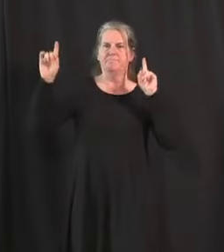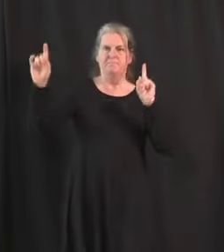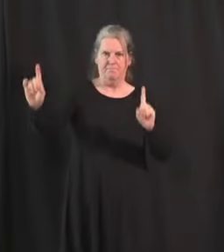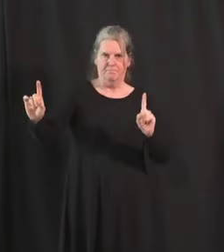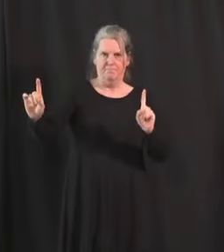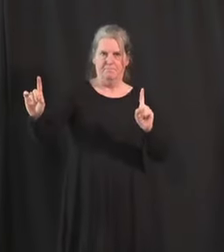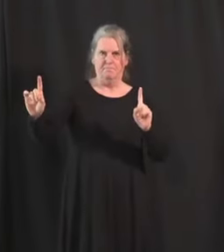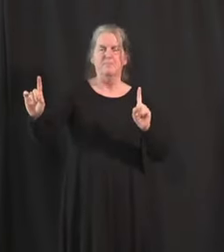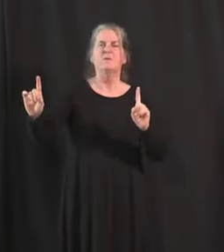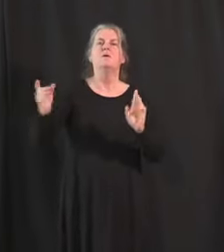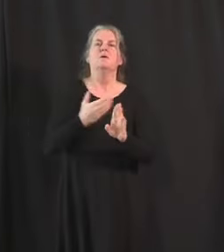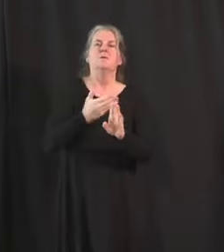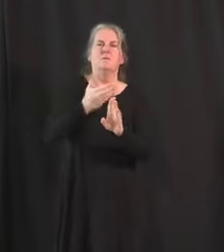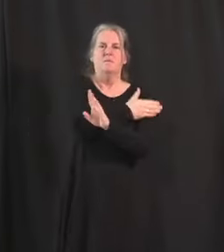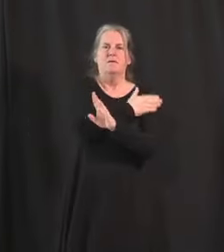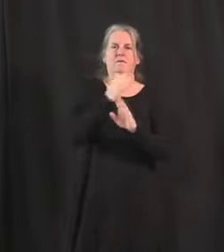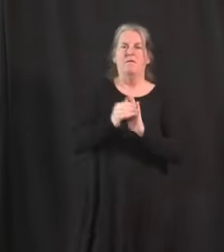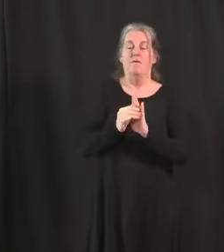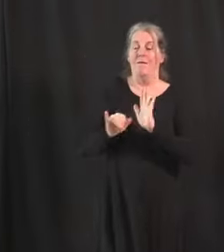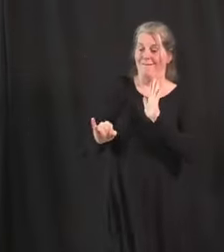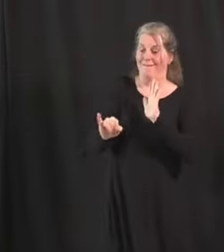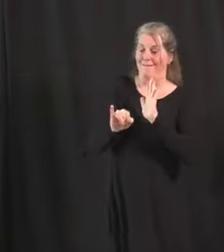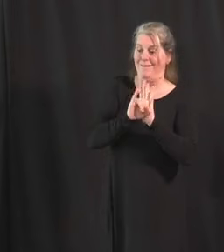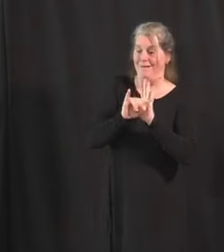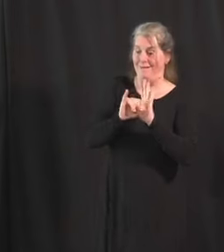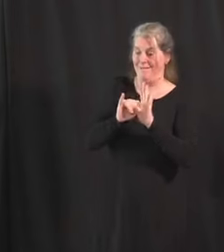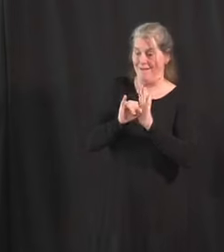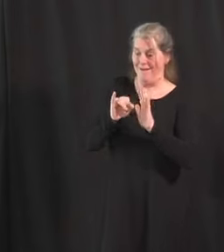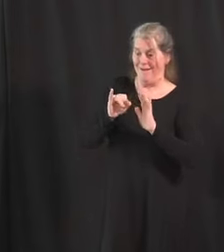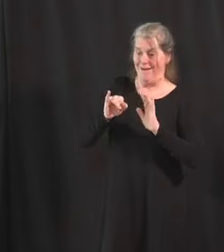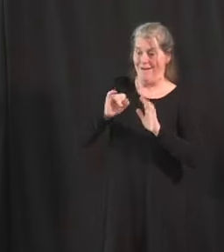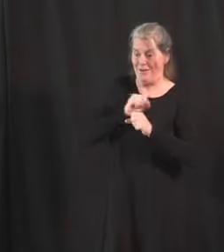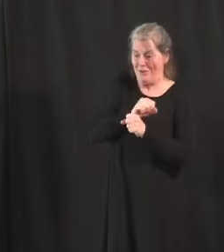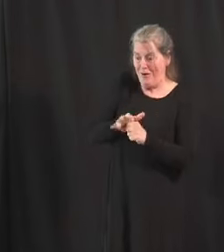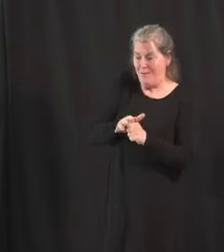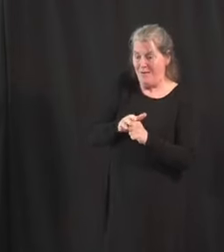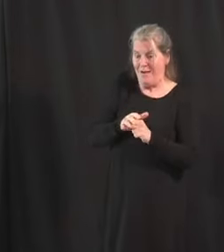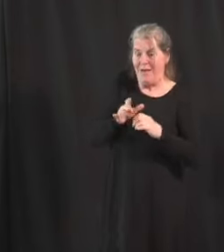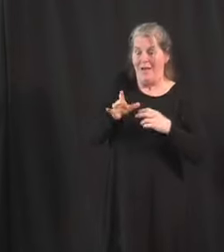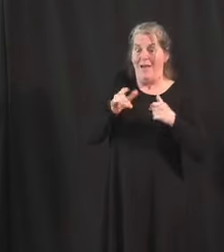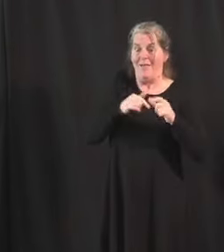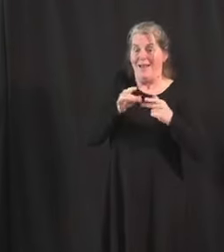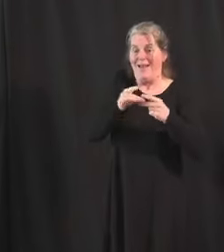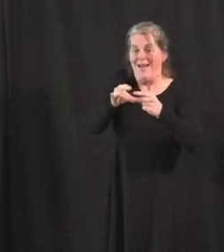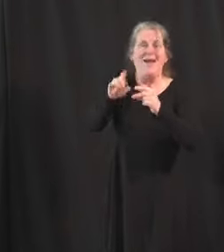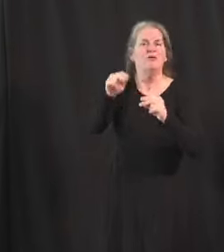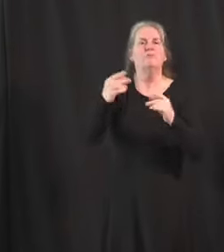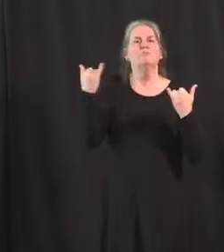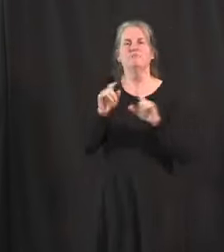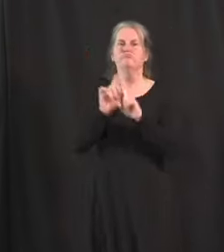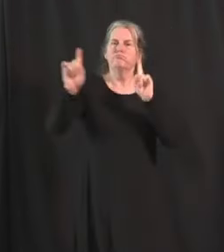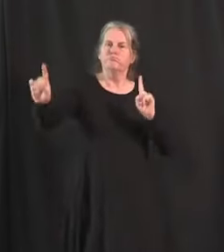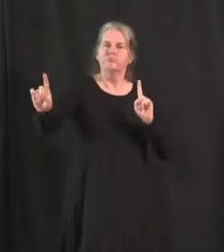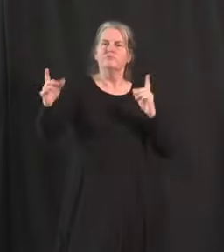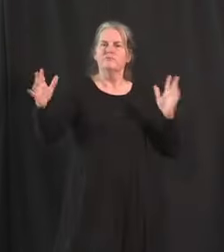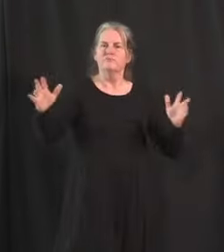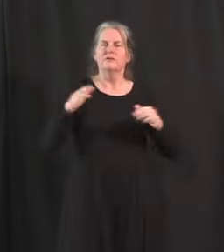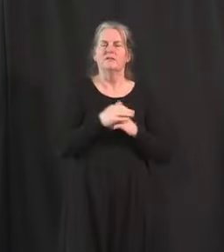ANNOUNCE ITS PRESENCE AMONG US. WHEN CONTEMPLATING ANY EVENT OR VISIT OR GATHERING, THINK OF IT THIS WAY.